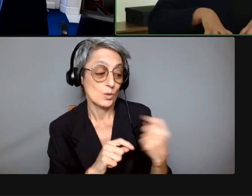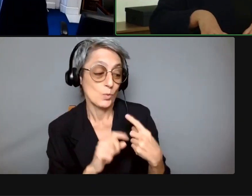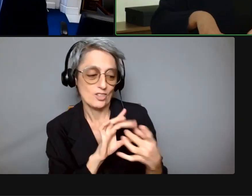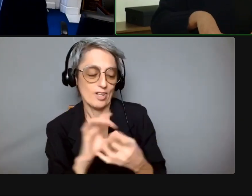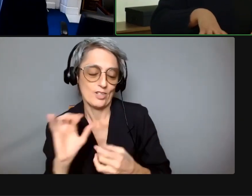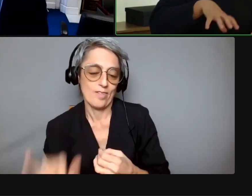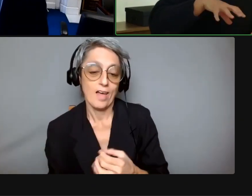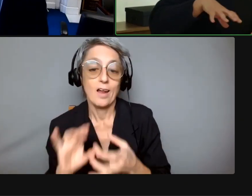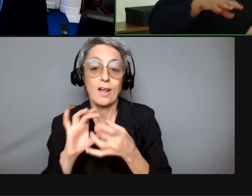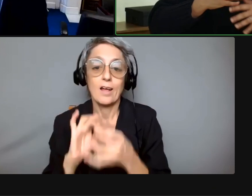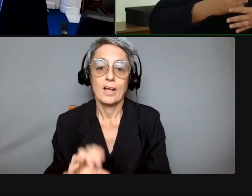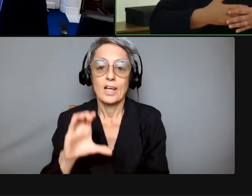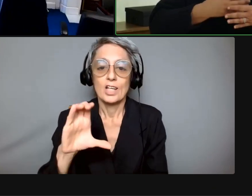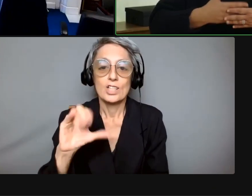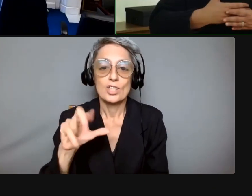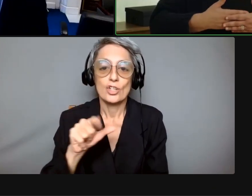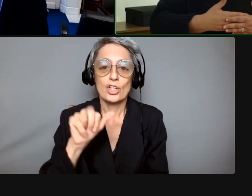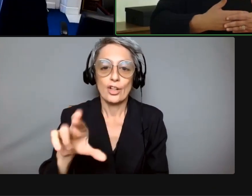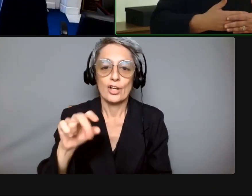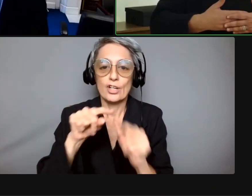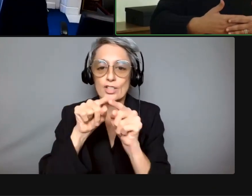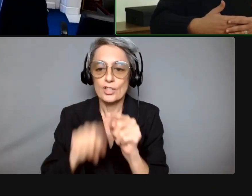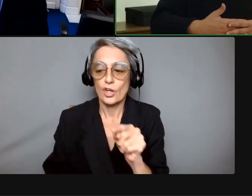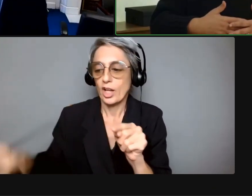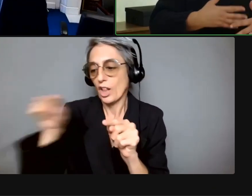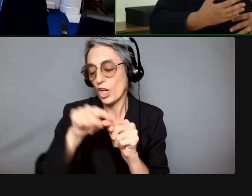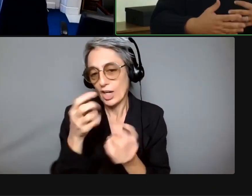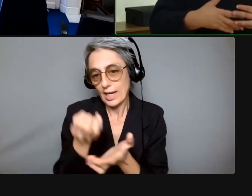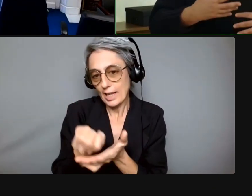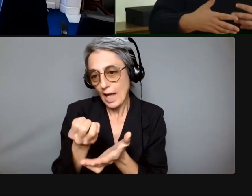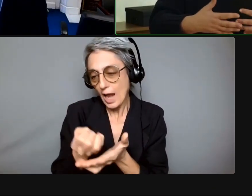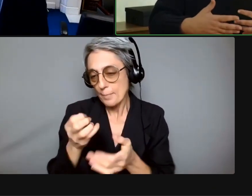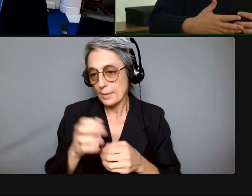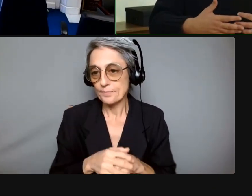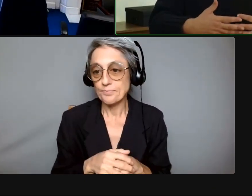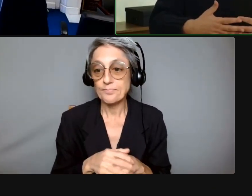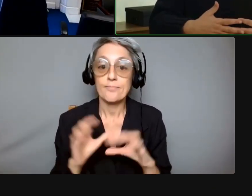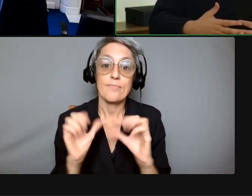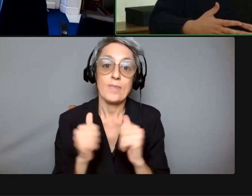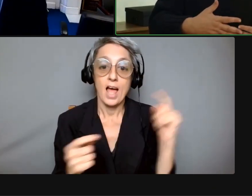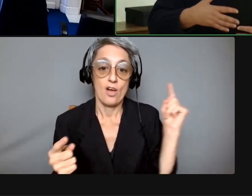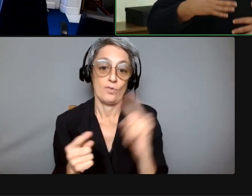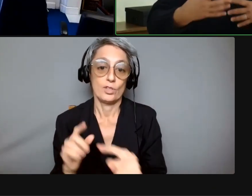the idea that one of the primary strategies we have for reducing our carbon footprint